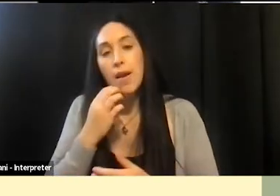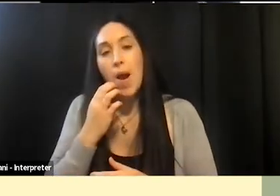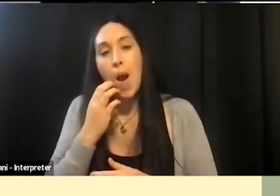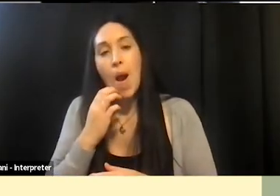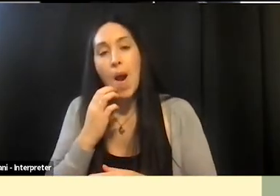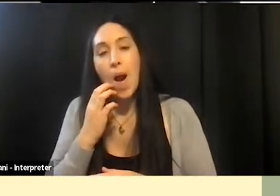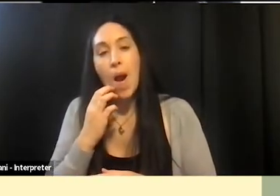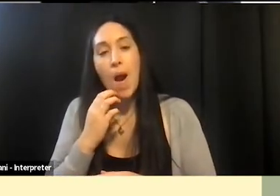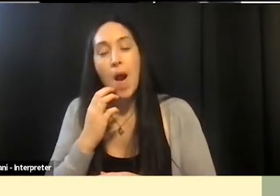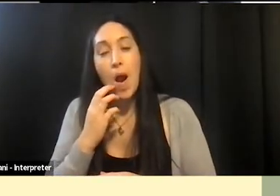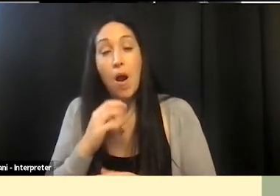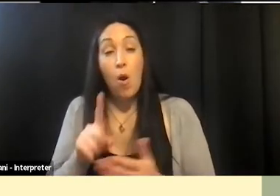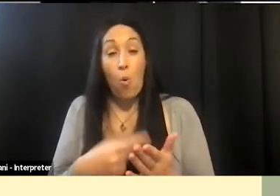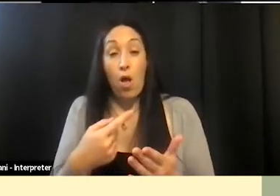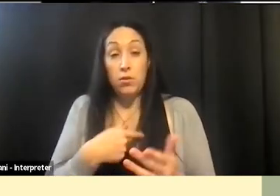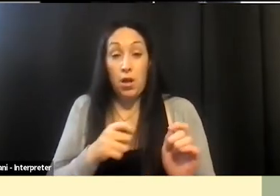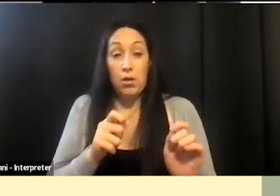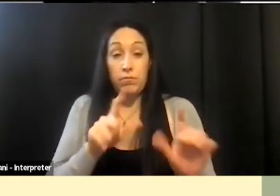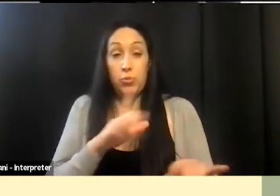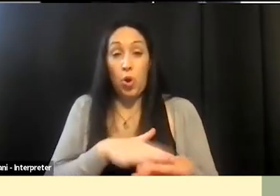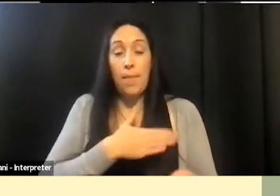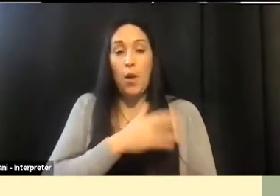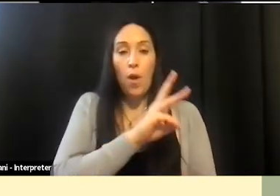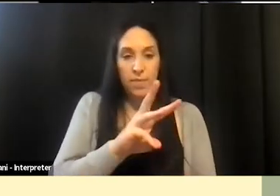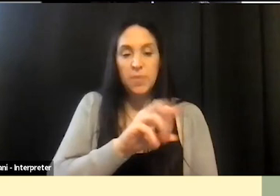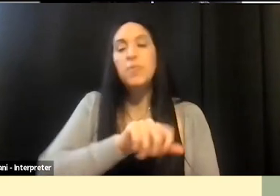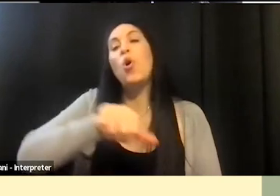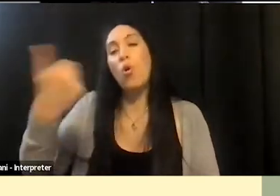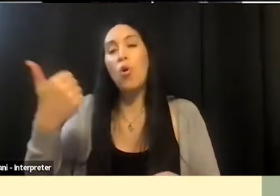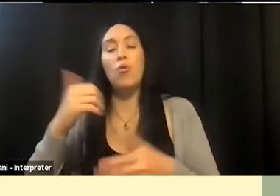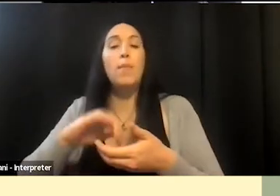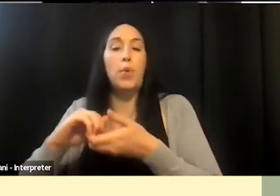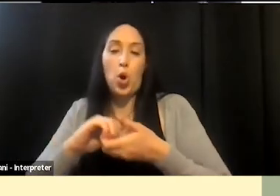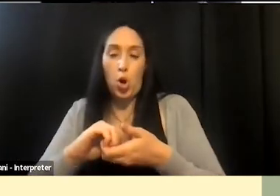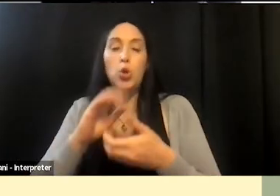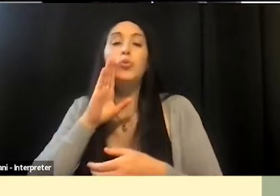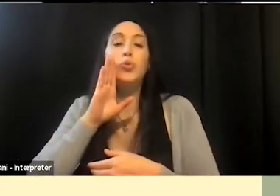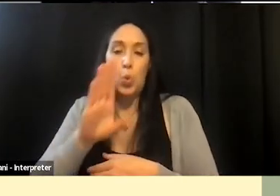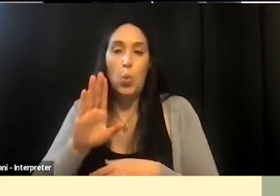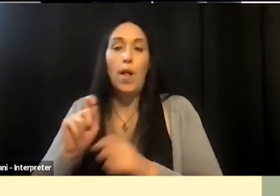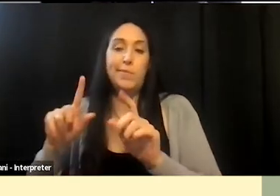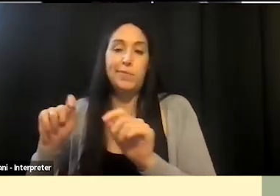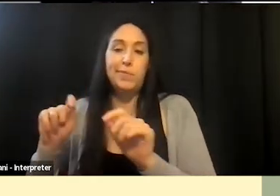all the other organizations and the partners will be able to put them. So you're gonna be able to get them through multiple places,